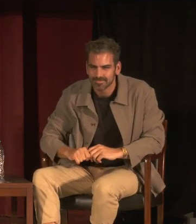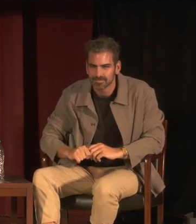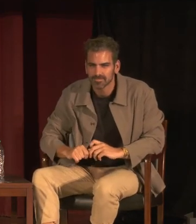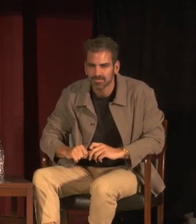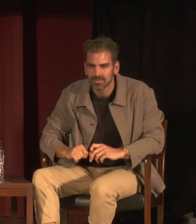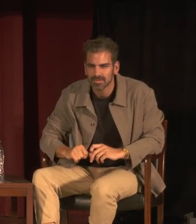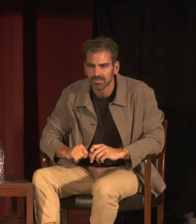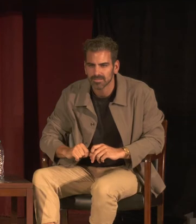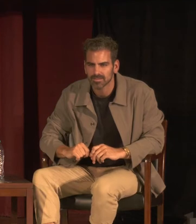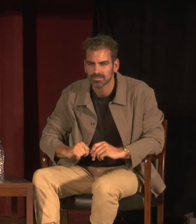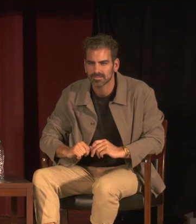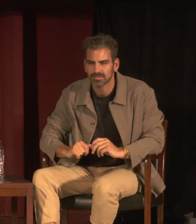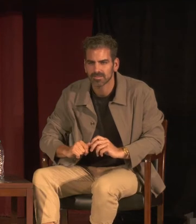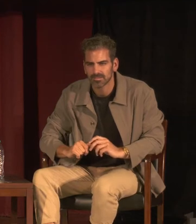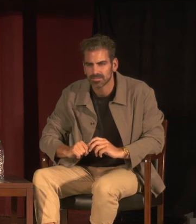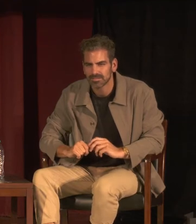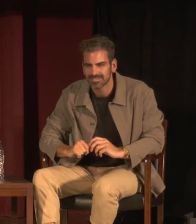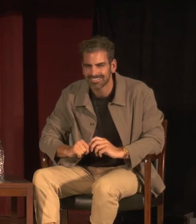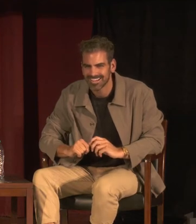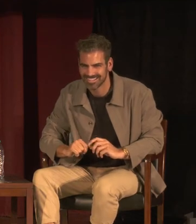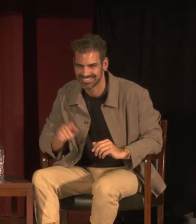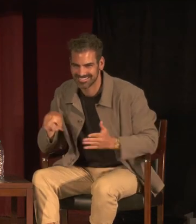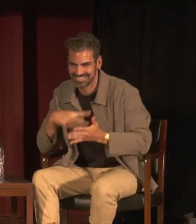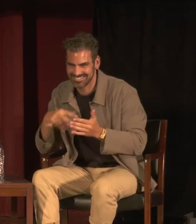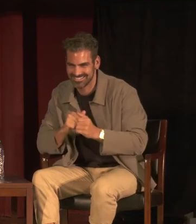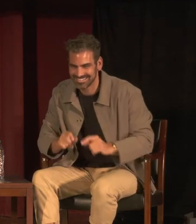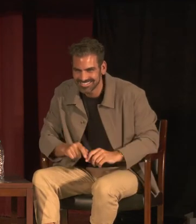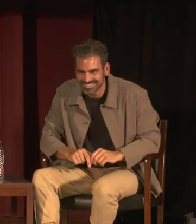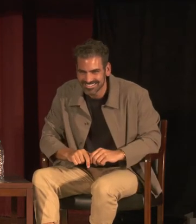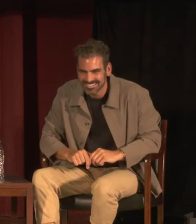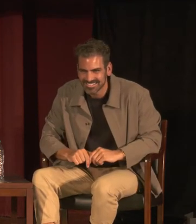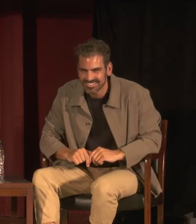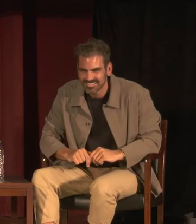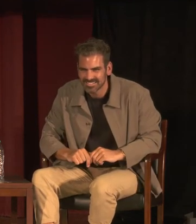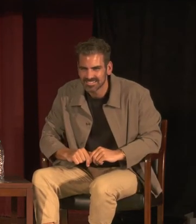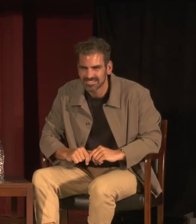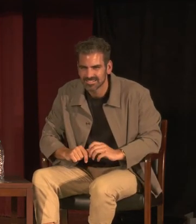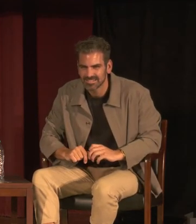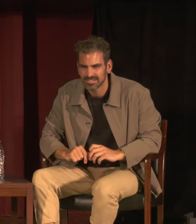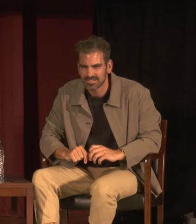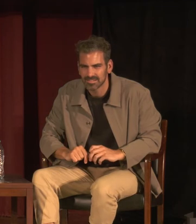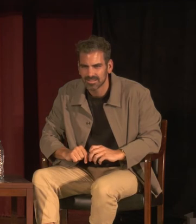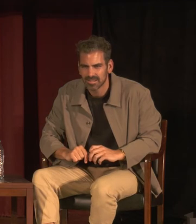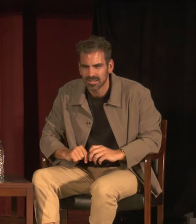But I do have a question for you. Well, for America's Next Top Model, as well as the other show, Dancing with the Stars. Right.